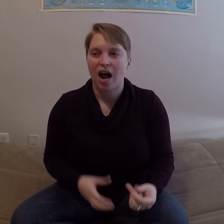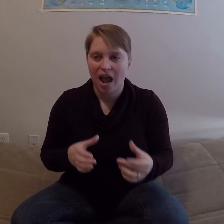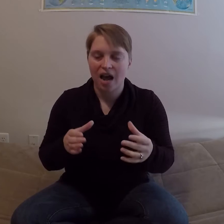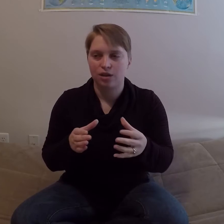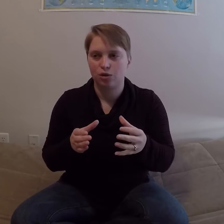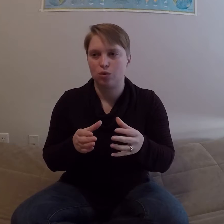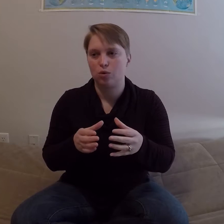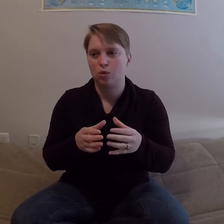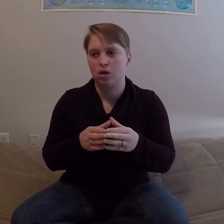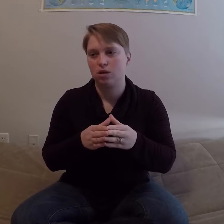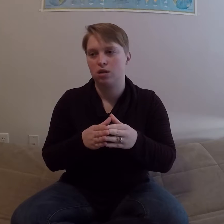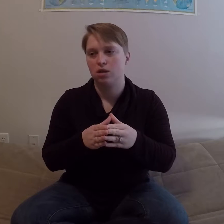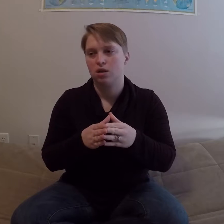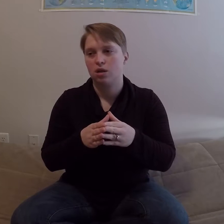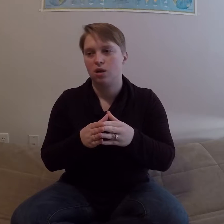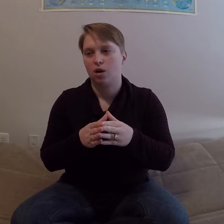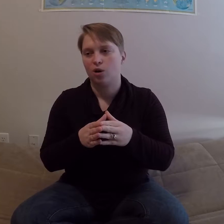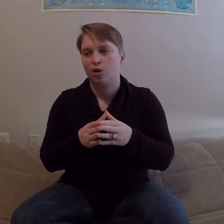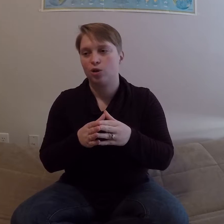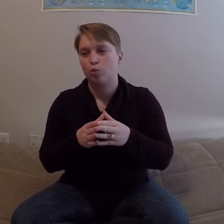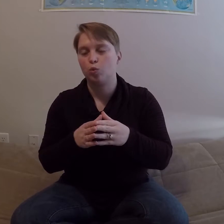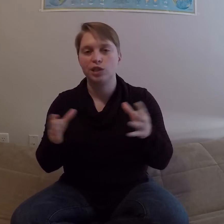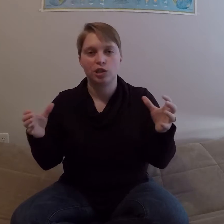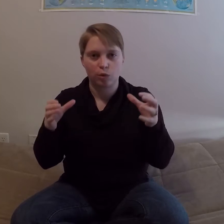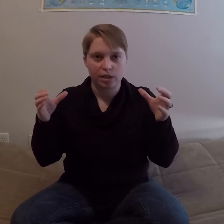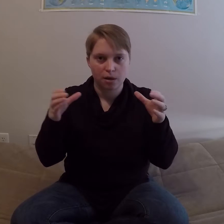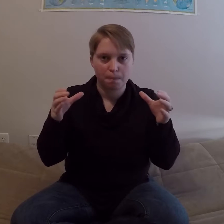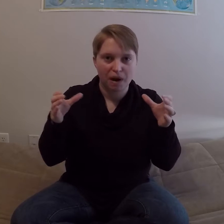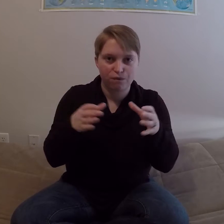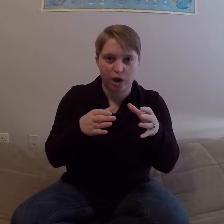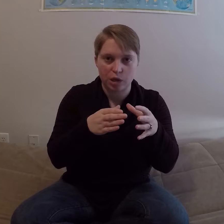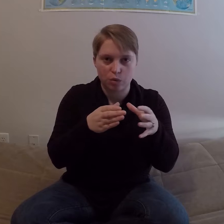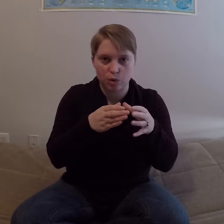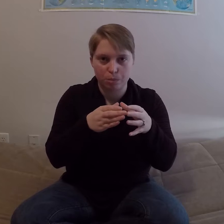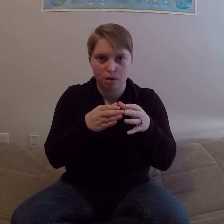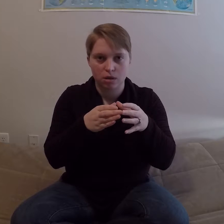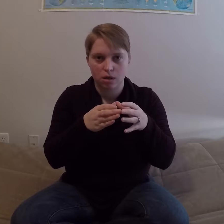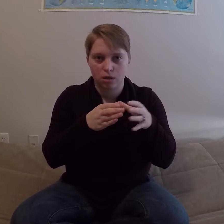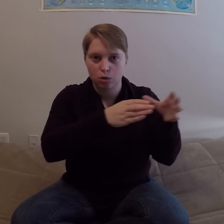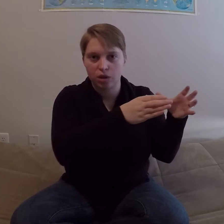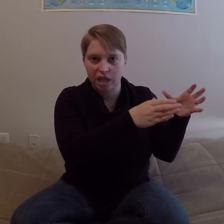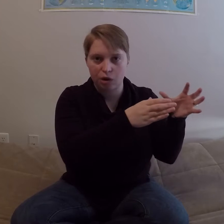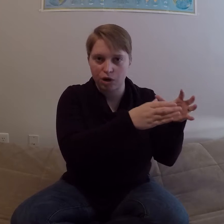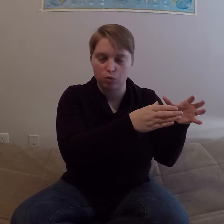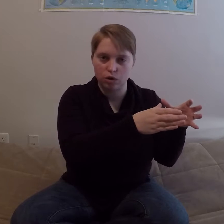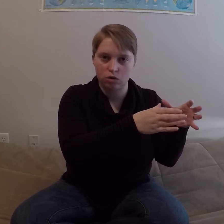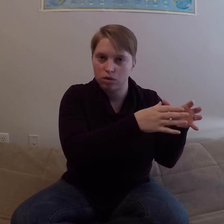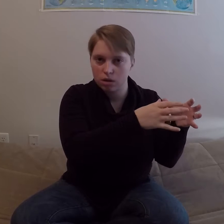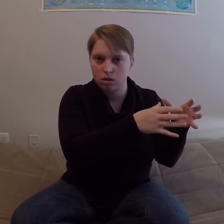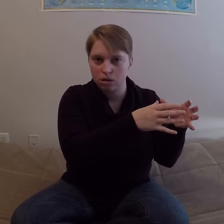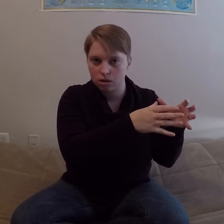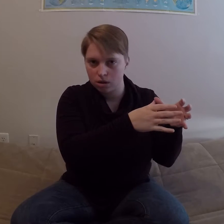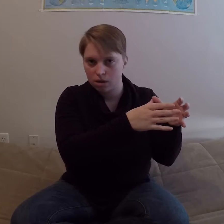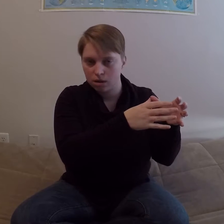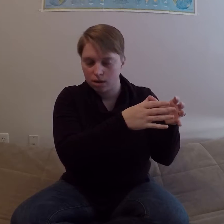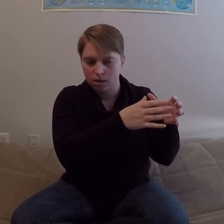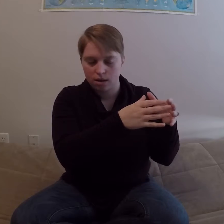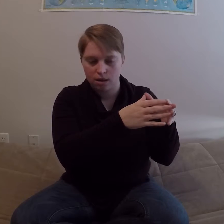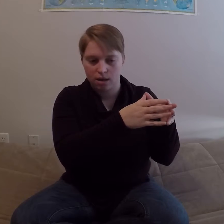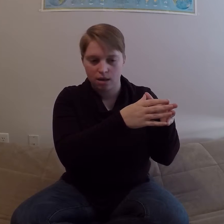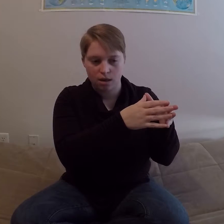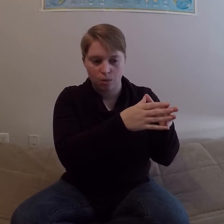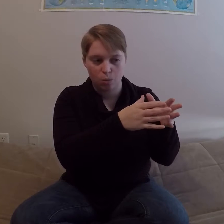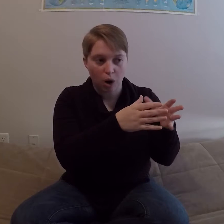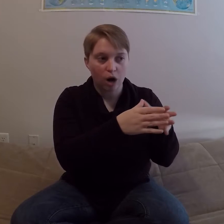that I had to restrict my friend group to the hearing world.